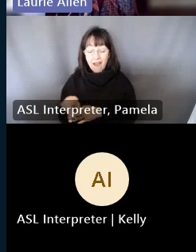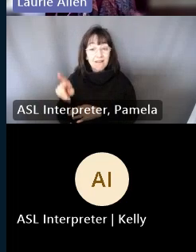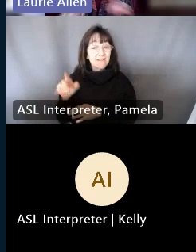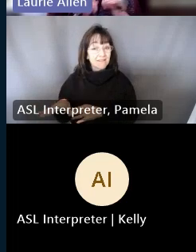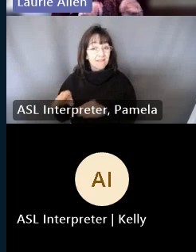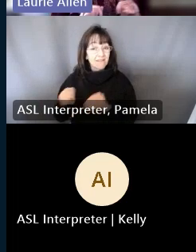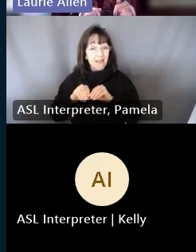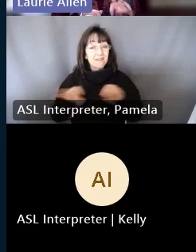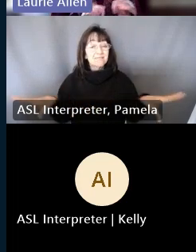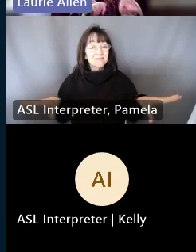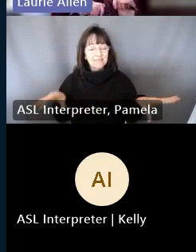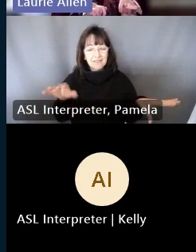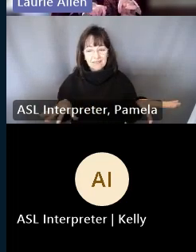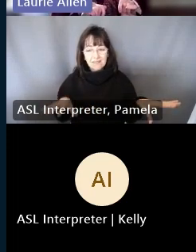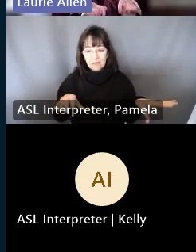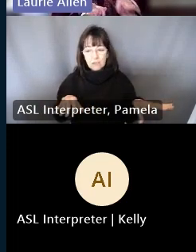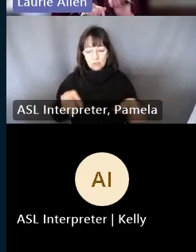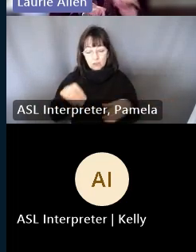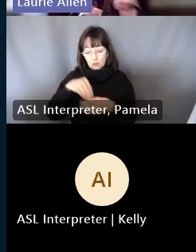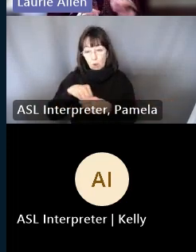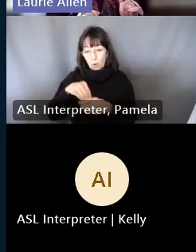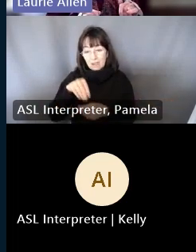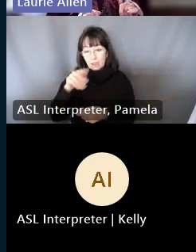took the guts of the mouse out, so the two buttons and the scrollbar,